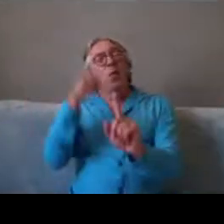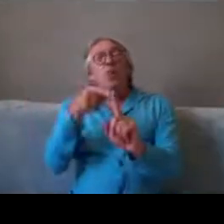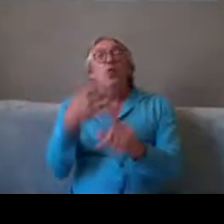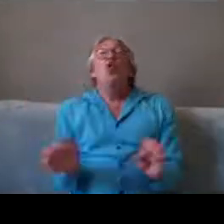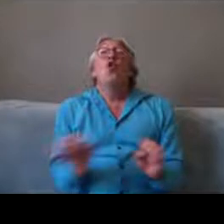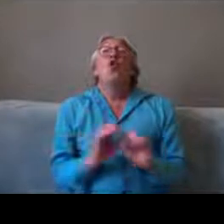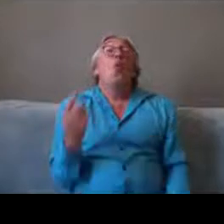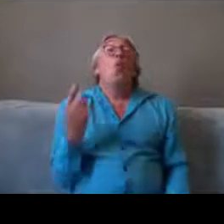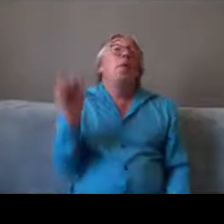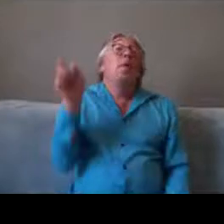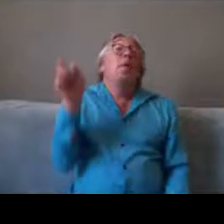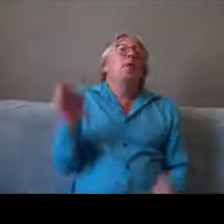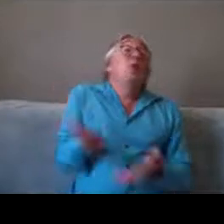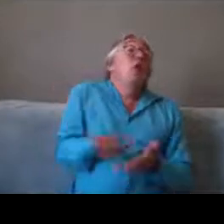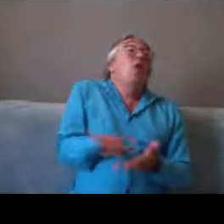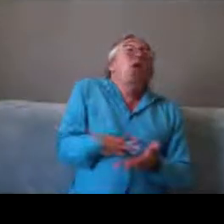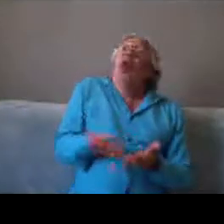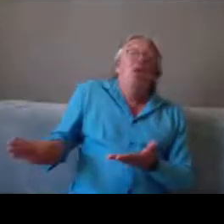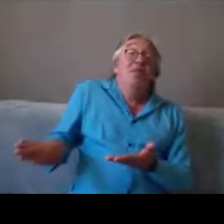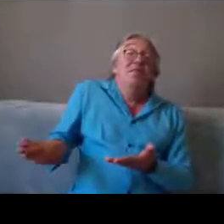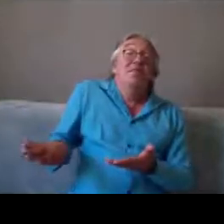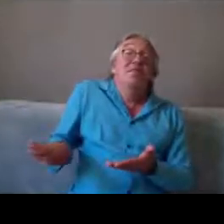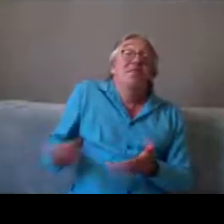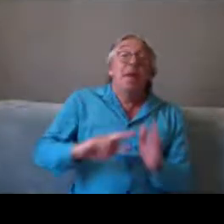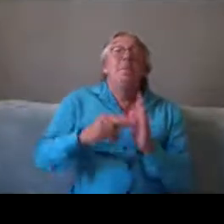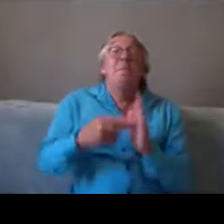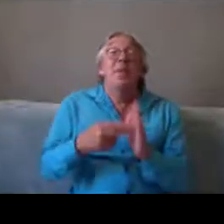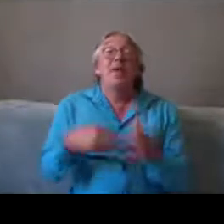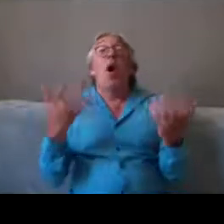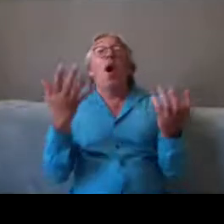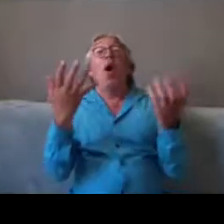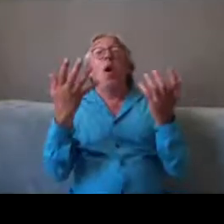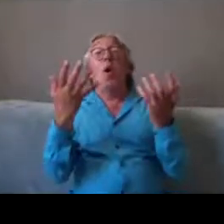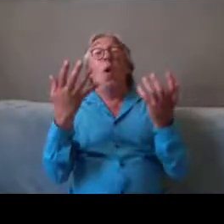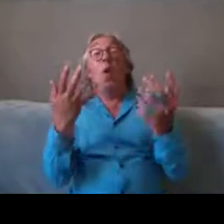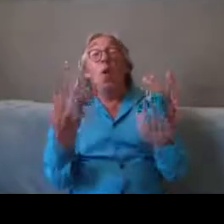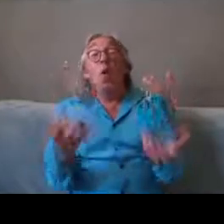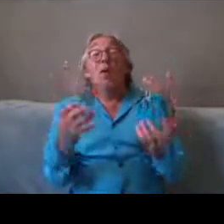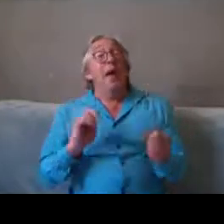producing results, to help networking and exchange